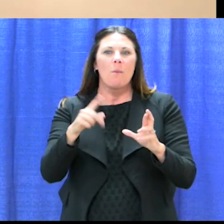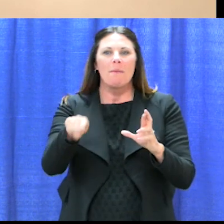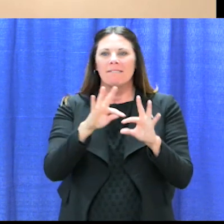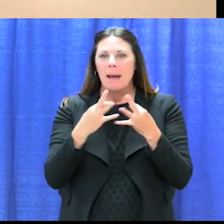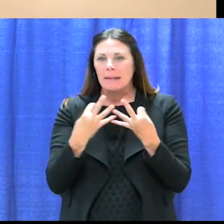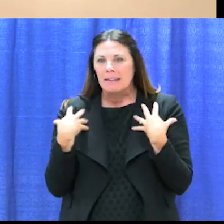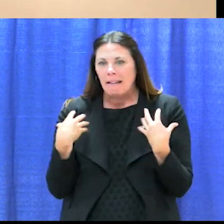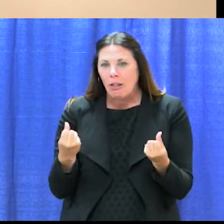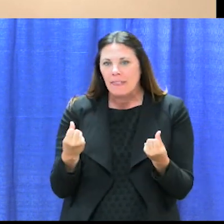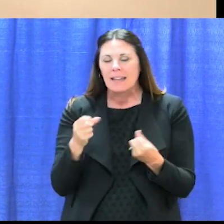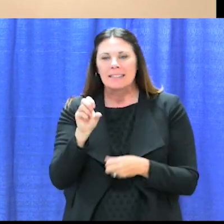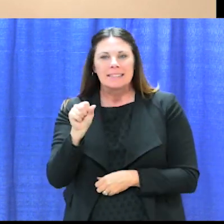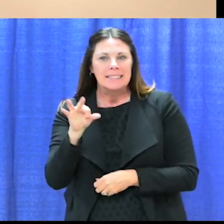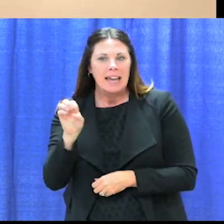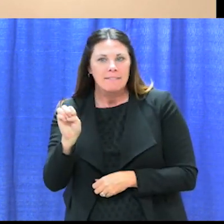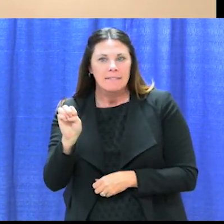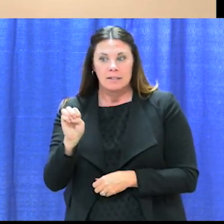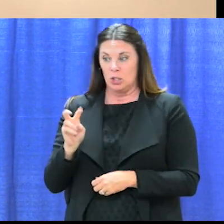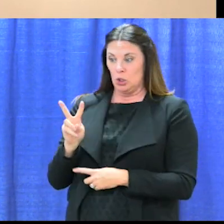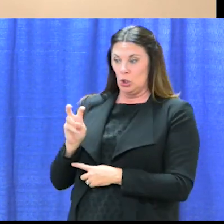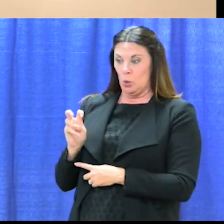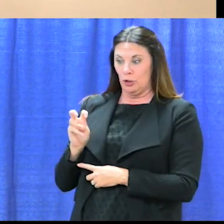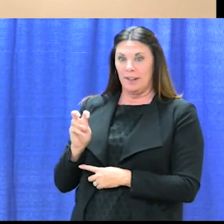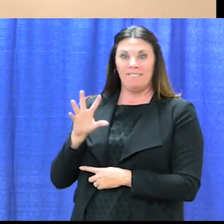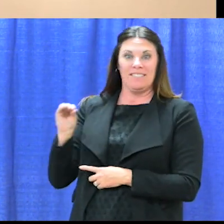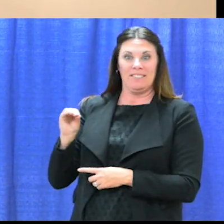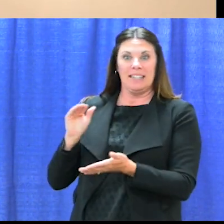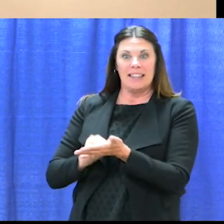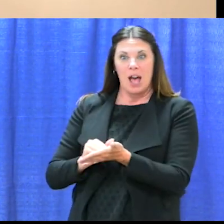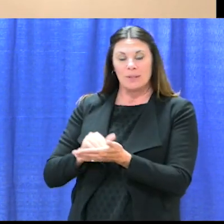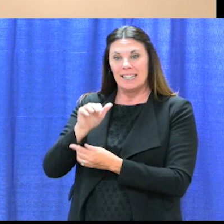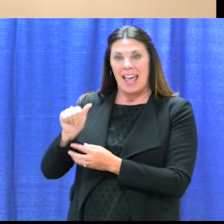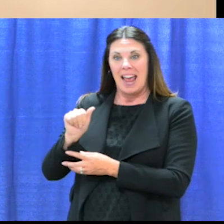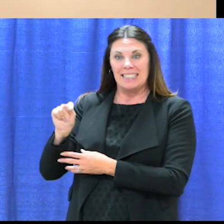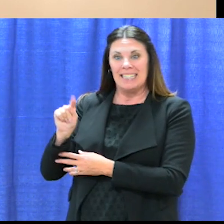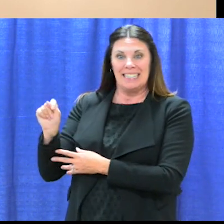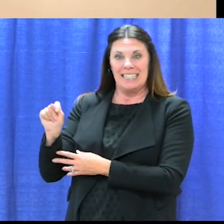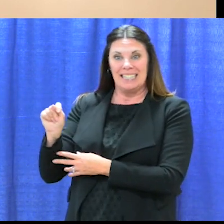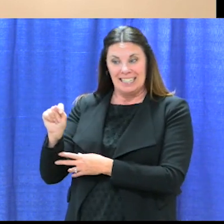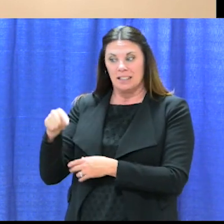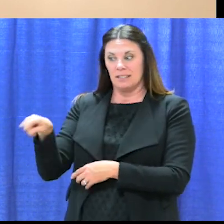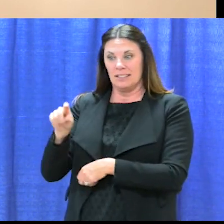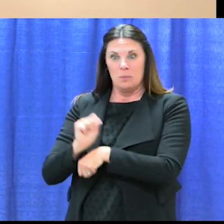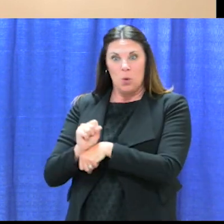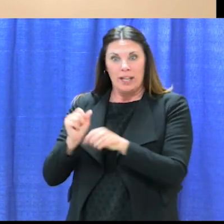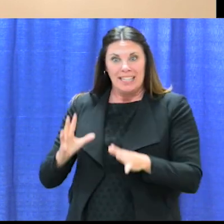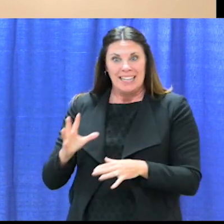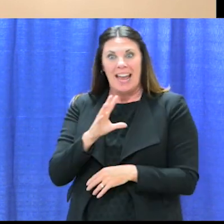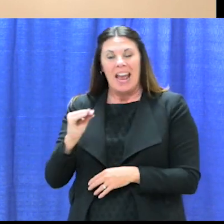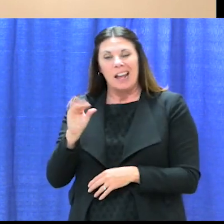But on behalf of our 250,000 AT&T employees including our 60% unionized labor workforce